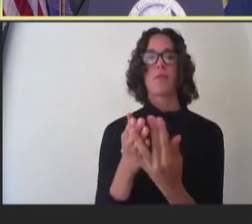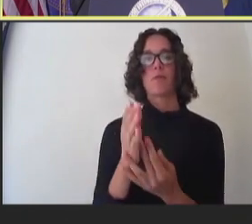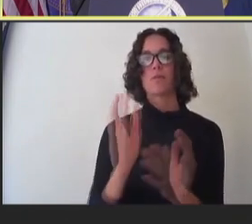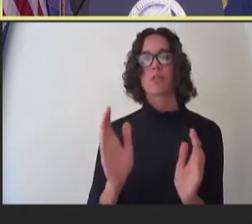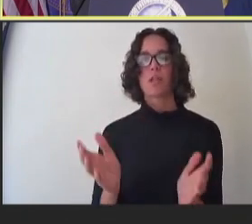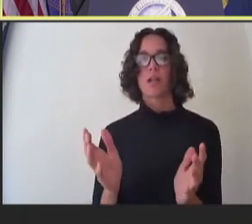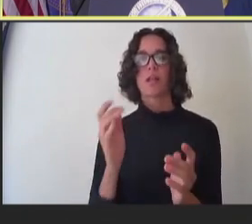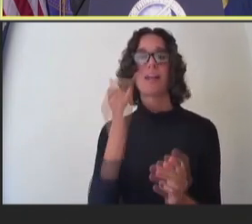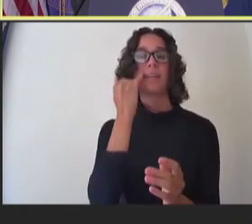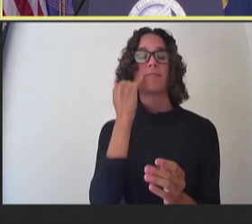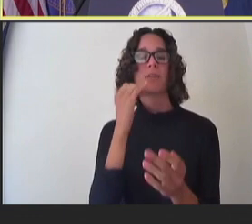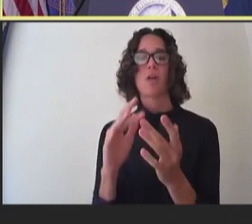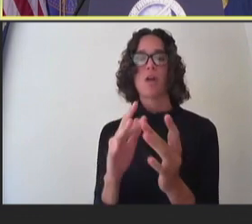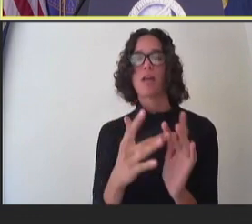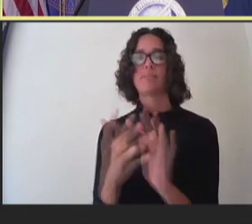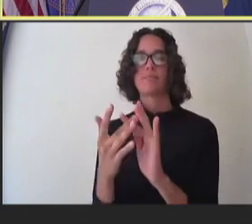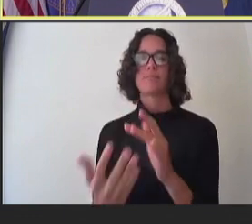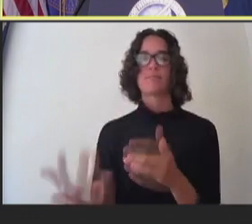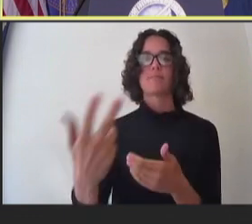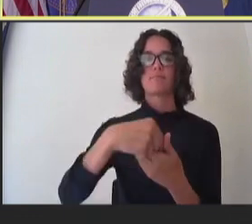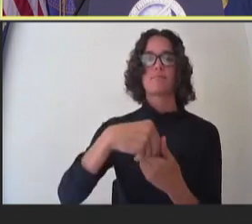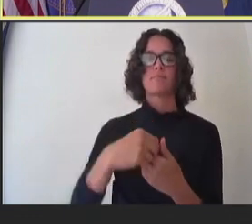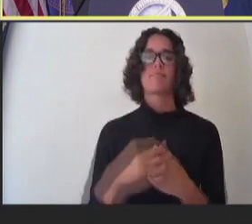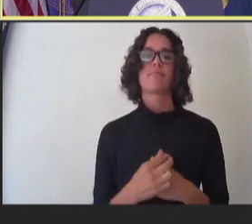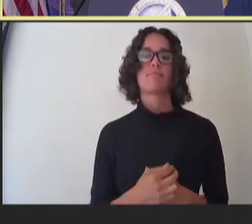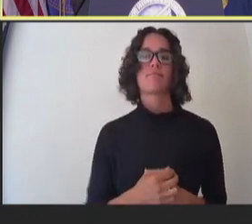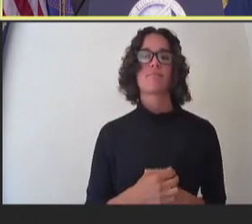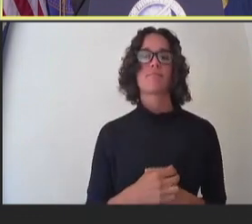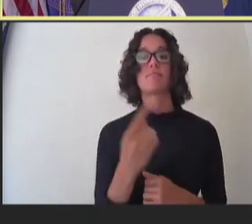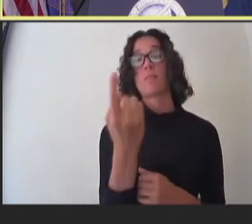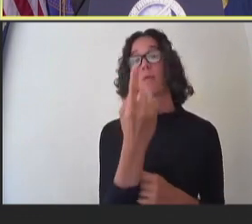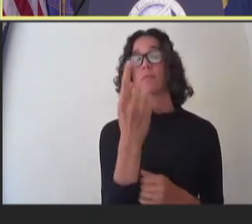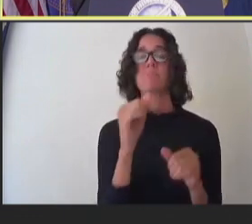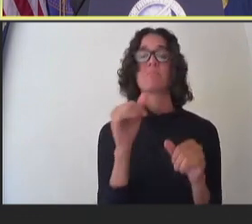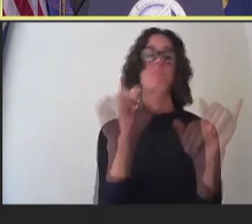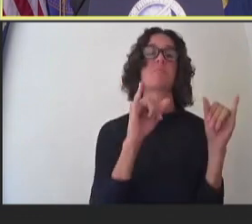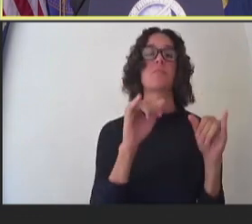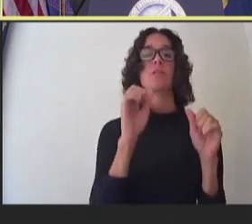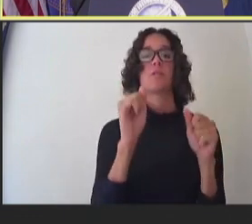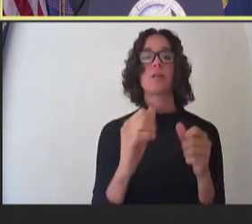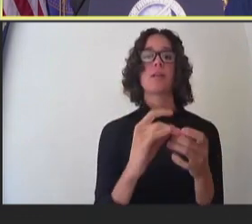As always, members of the public can provide a public comment by phone at 2:15 p.m. today.